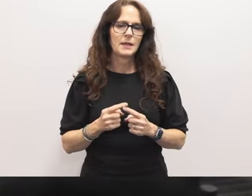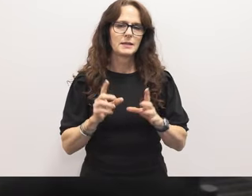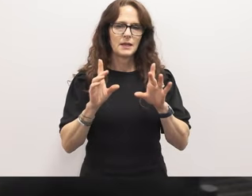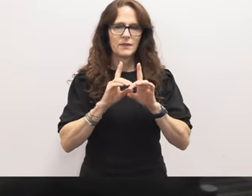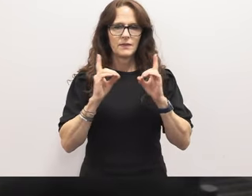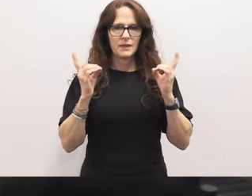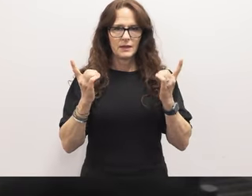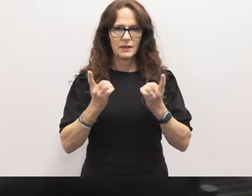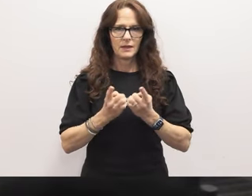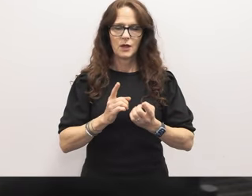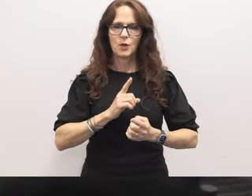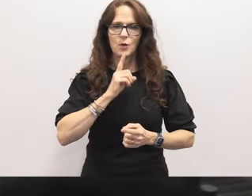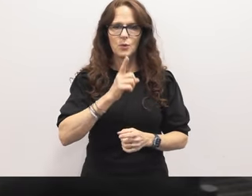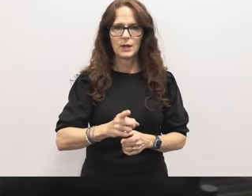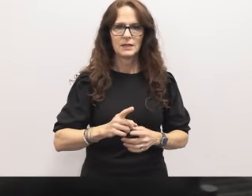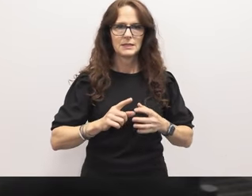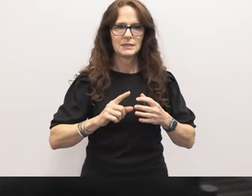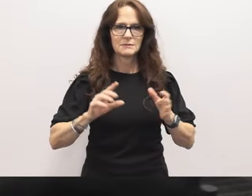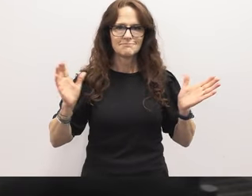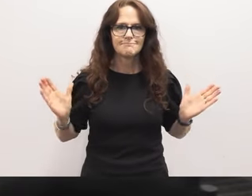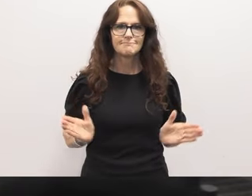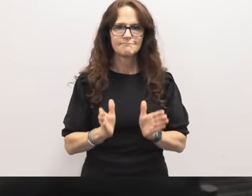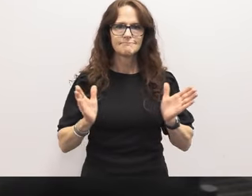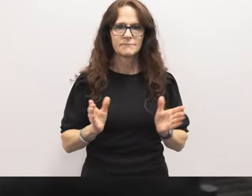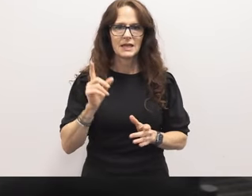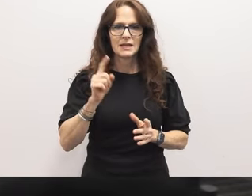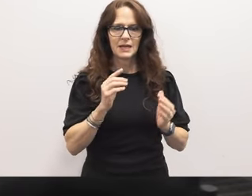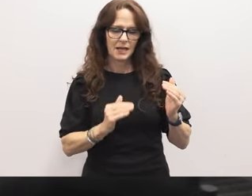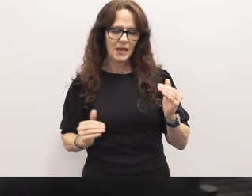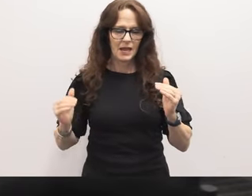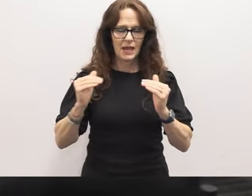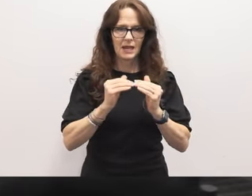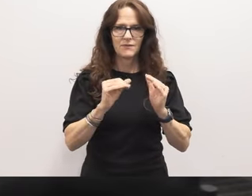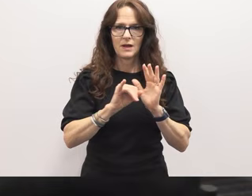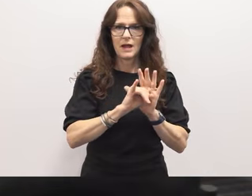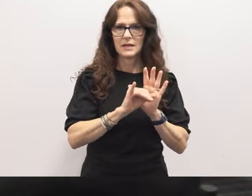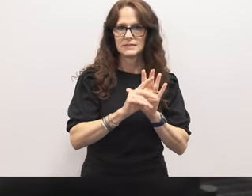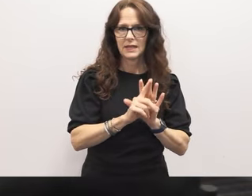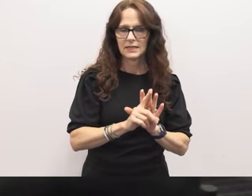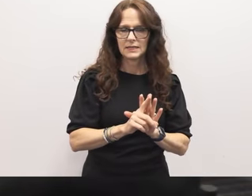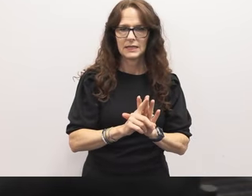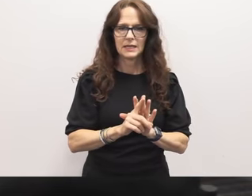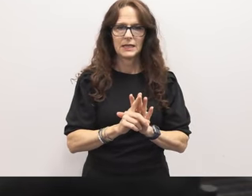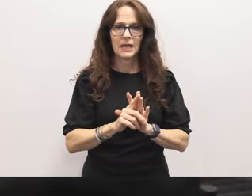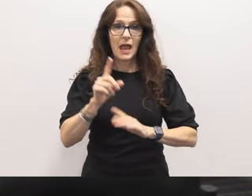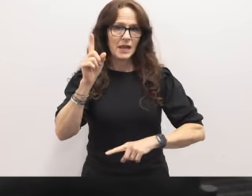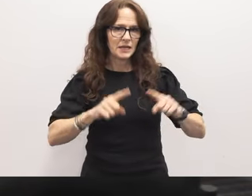really began pushing this need for equity and identity and, you know, diversity inclusion,